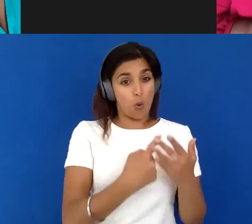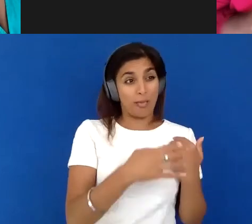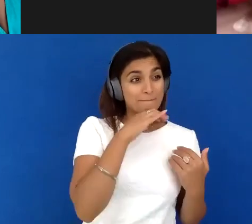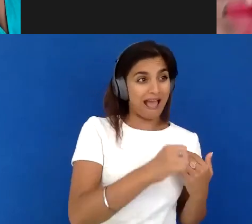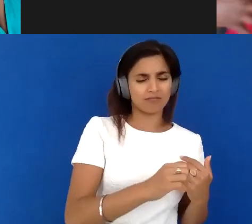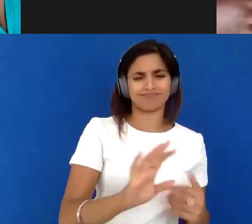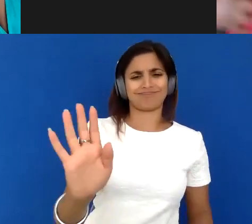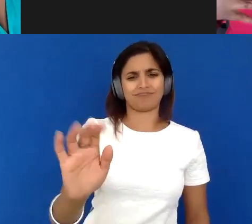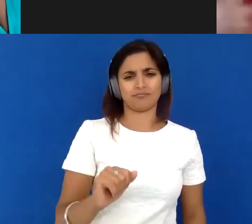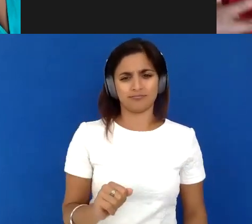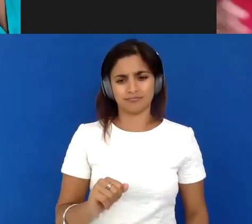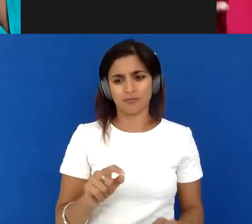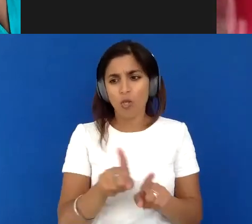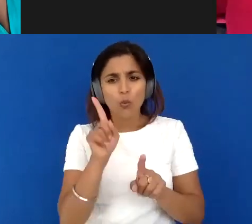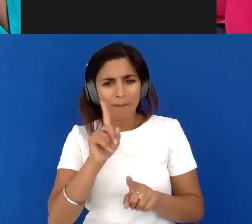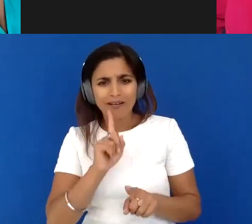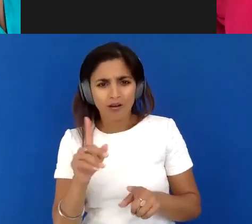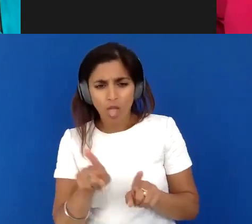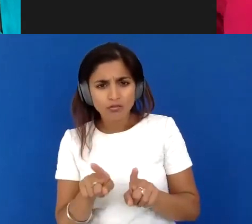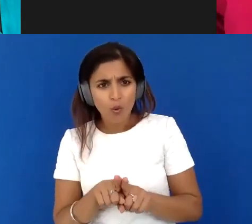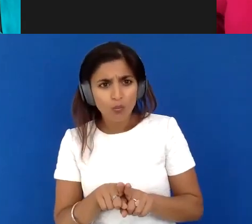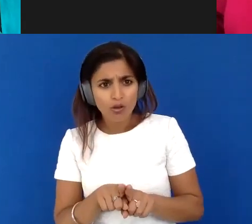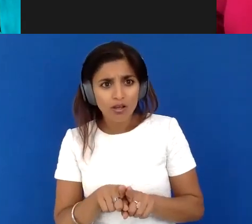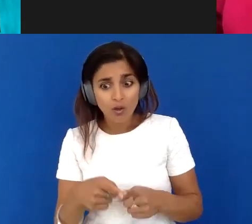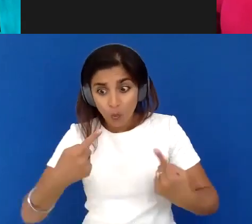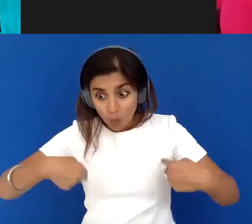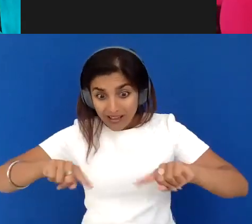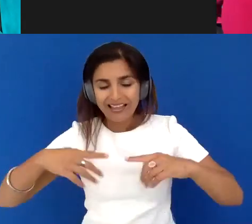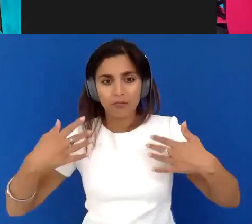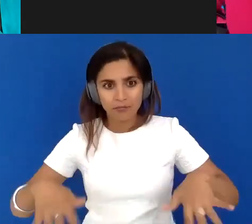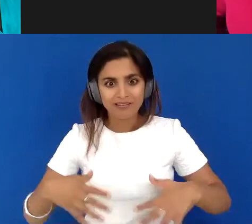perpetuated by women because we've been living in a society that tells us our